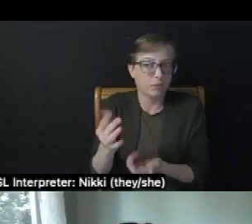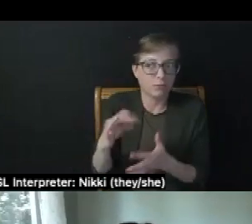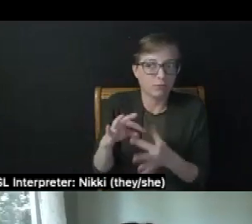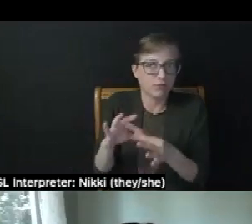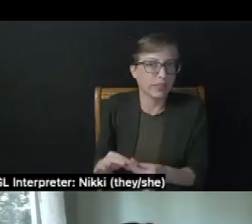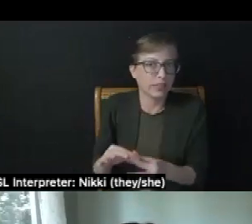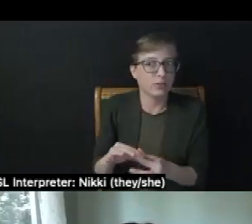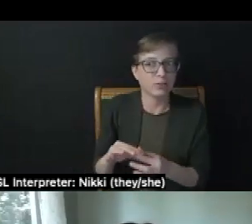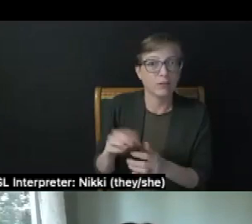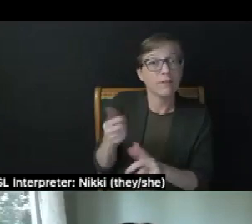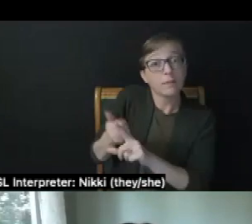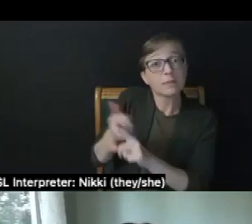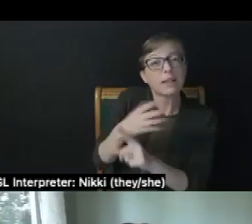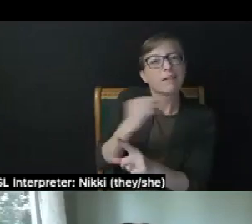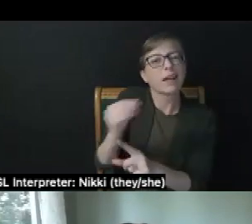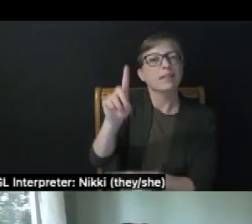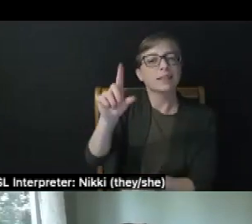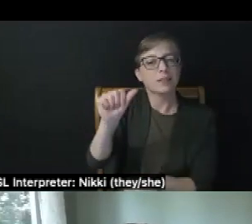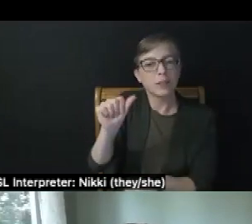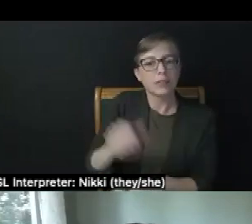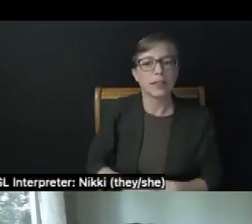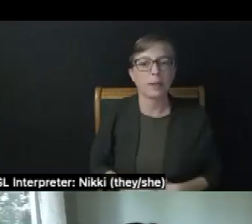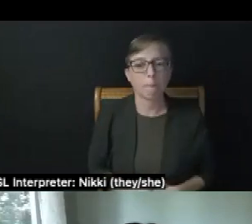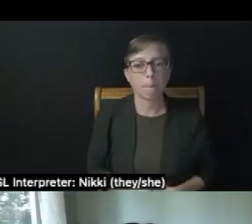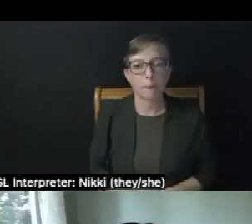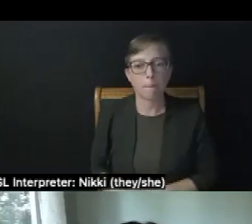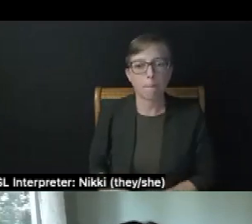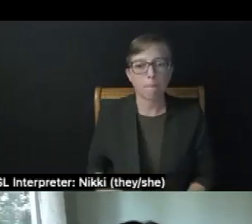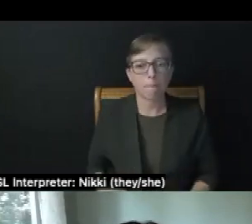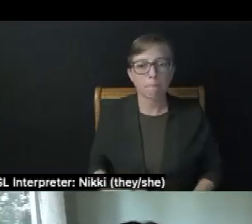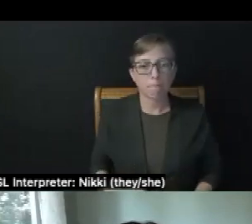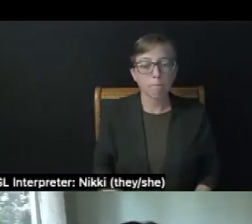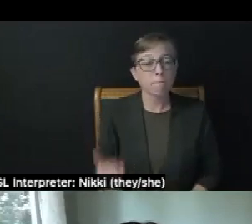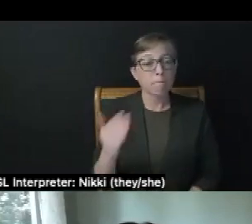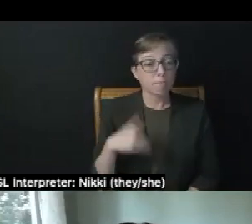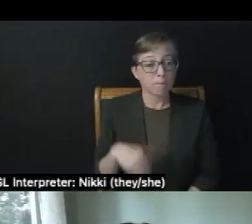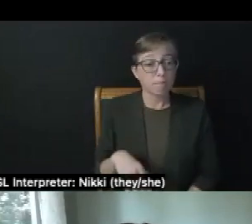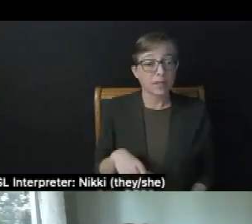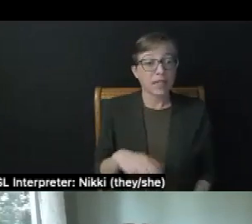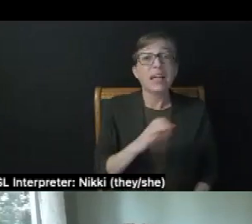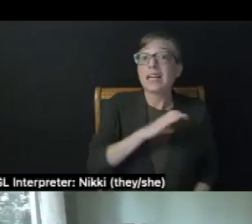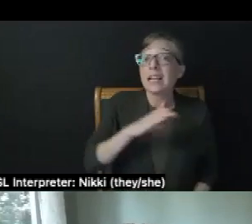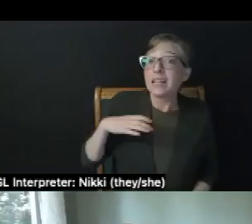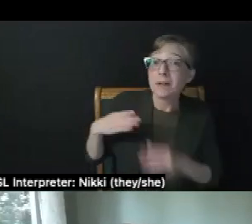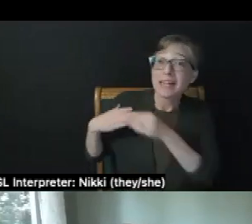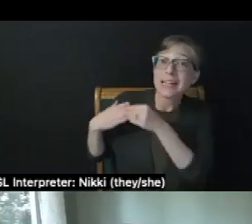The committee guides our research through assisting in identifying the research questions